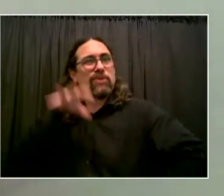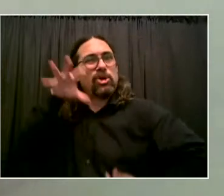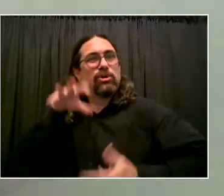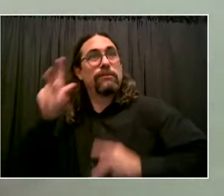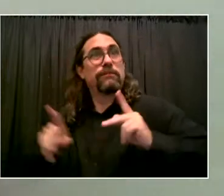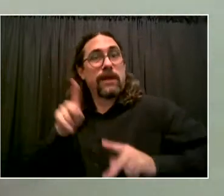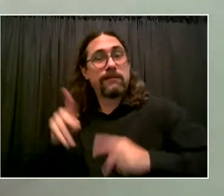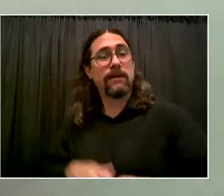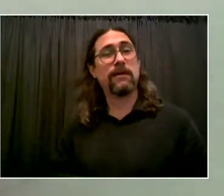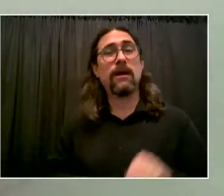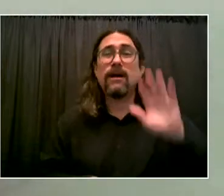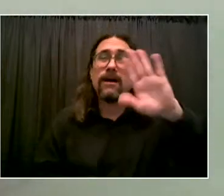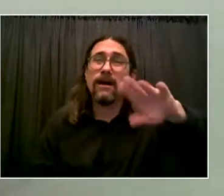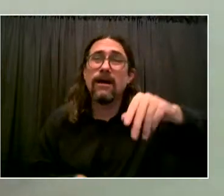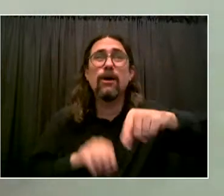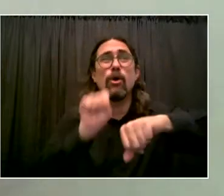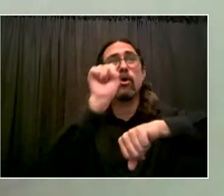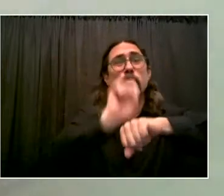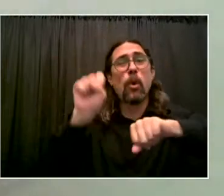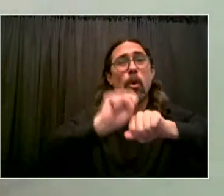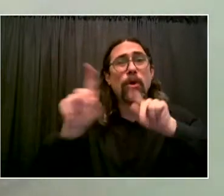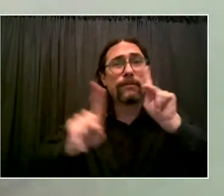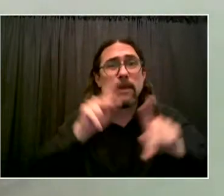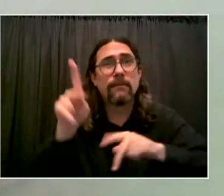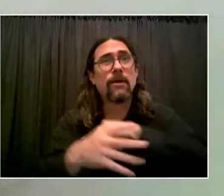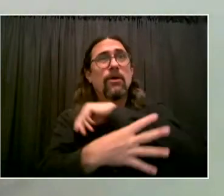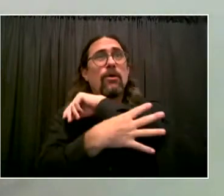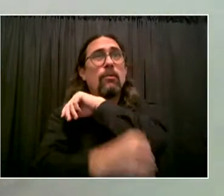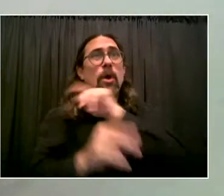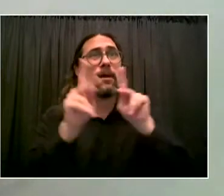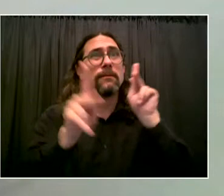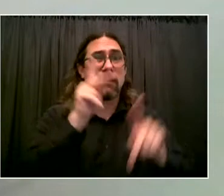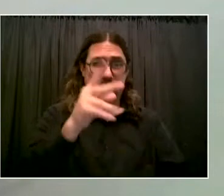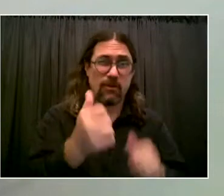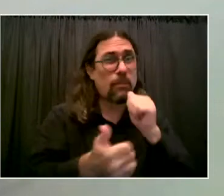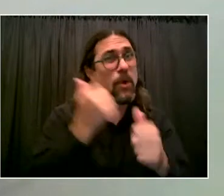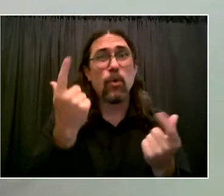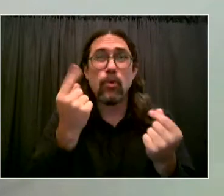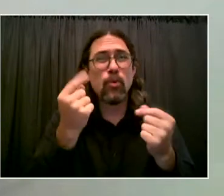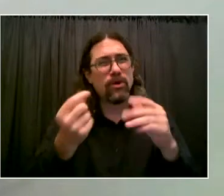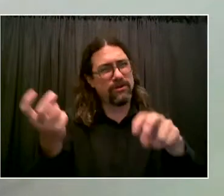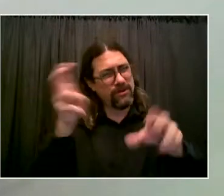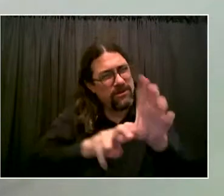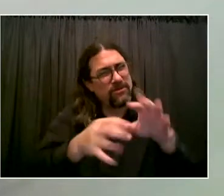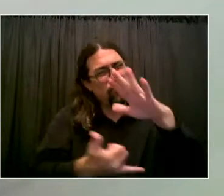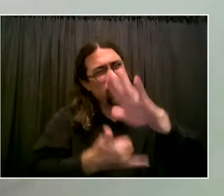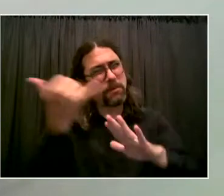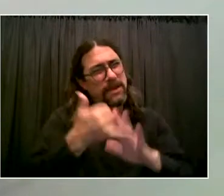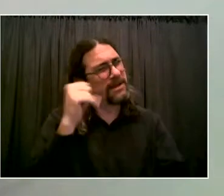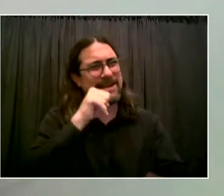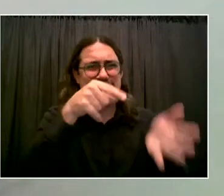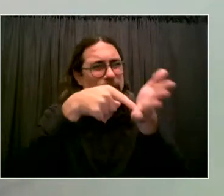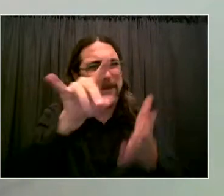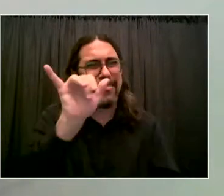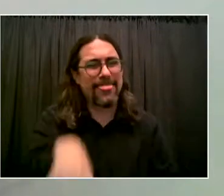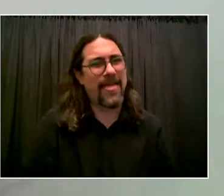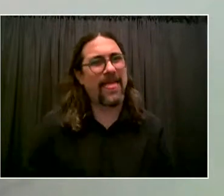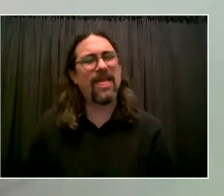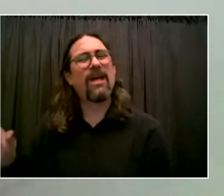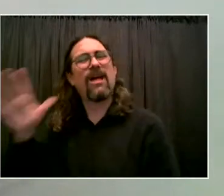AND 50% OF THE CITIES WORKING FOR RELY ON PUBLIC TRANSIT. SO IT IS VERY